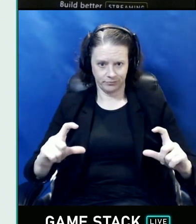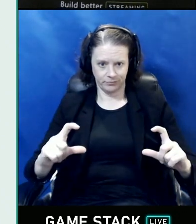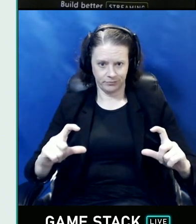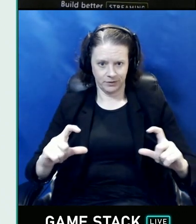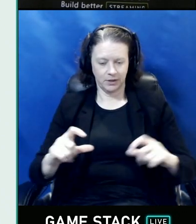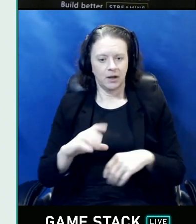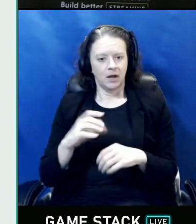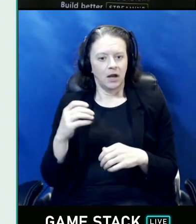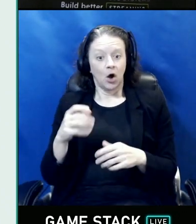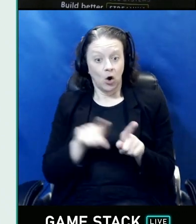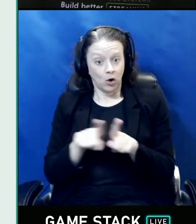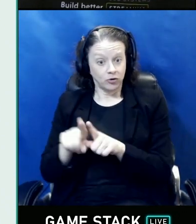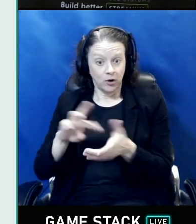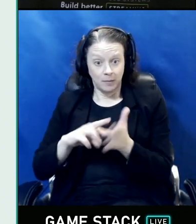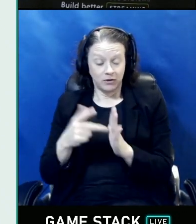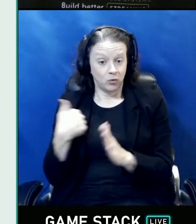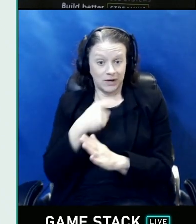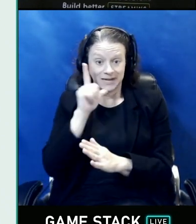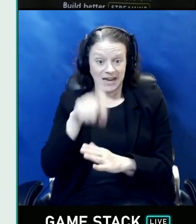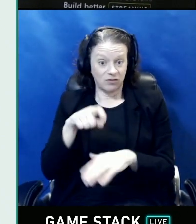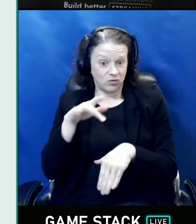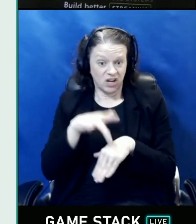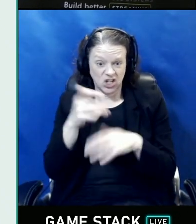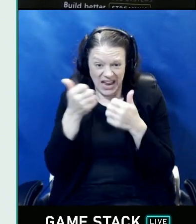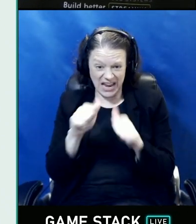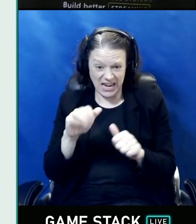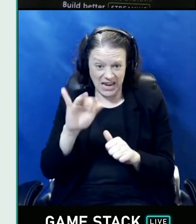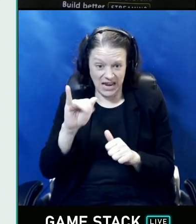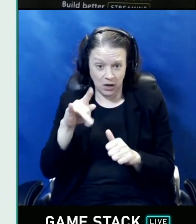we didn't have to touch any of the input handling code in the game,